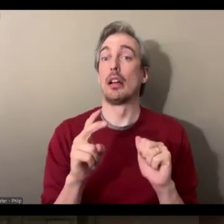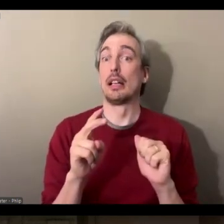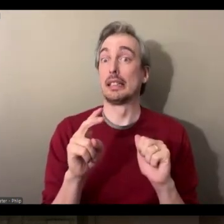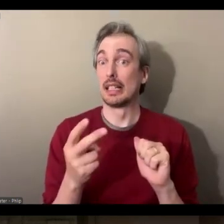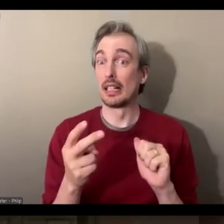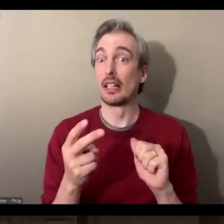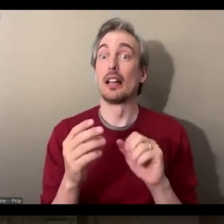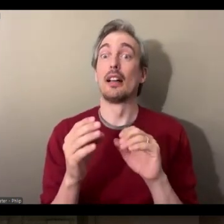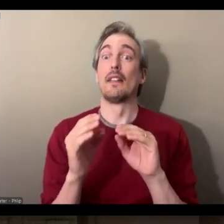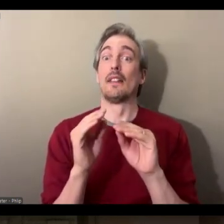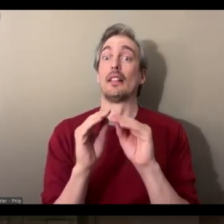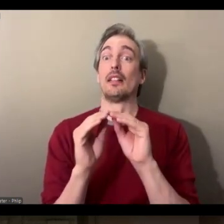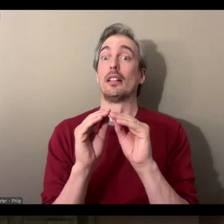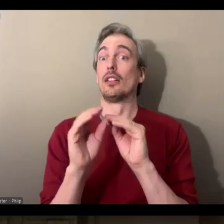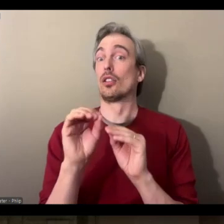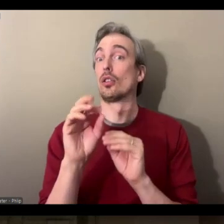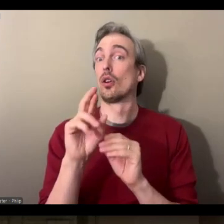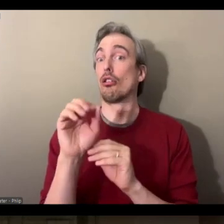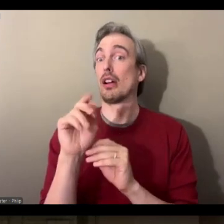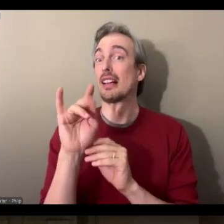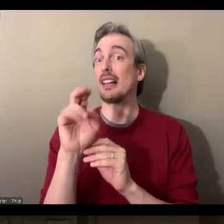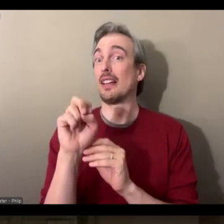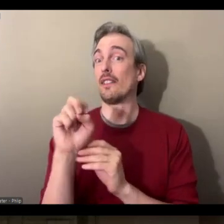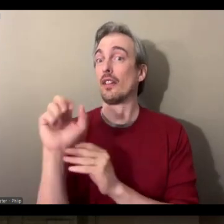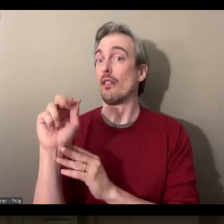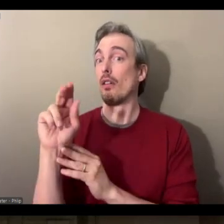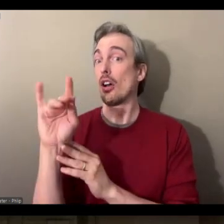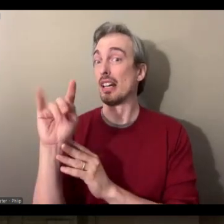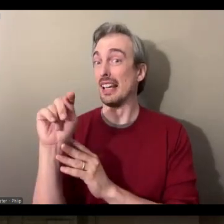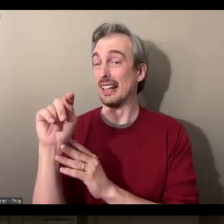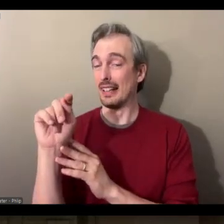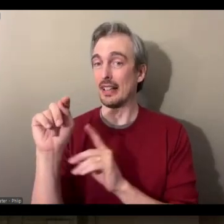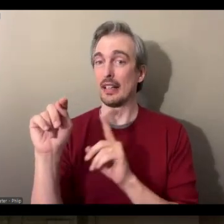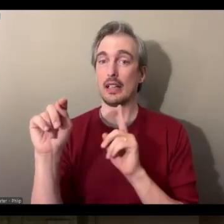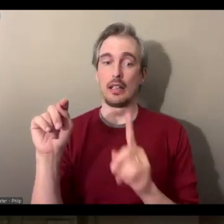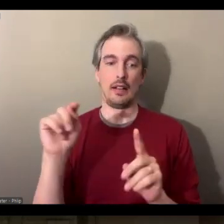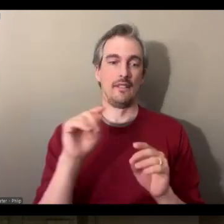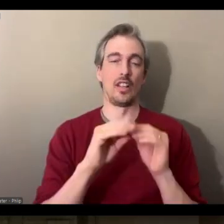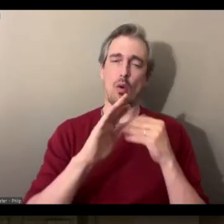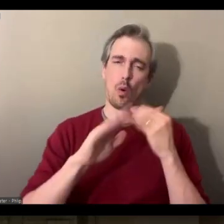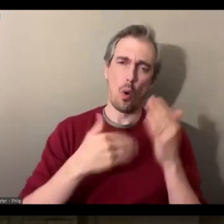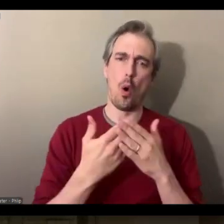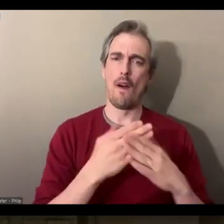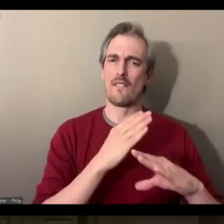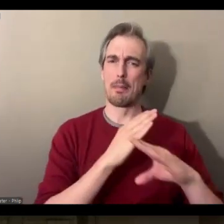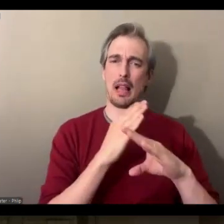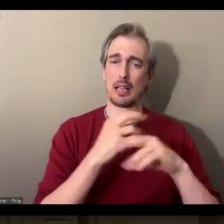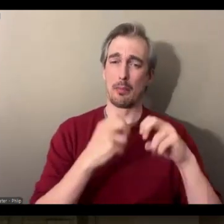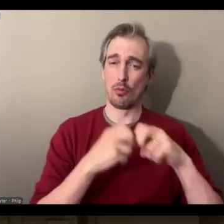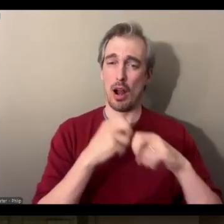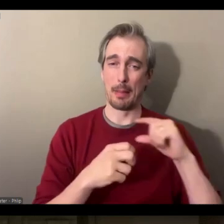all of those glaring blocking problems. We were left with some of the minor issues. And with